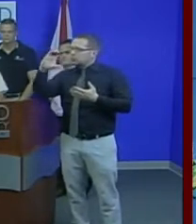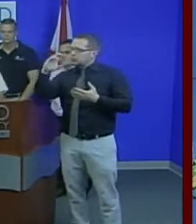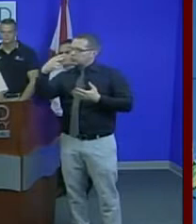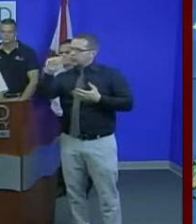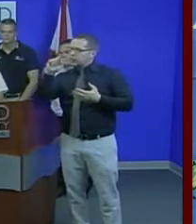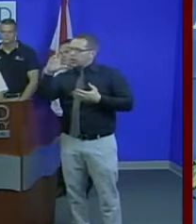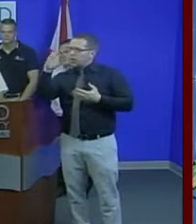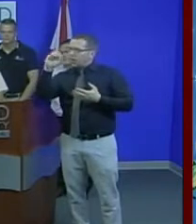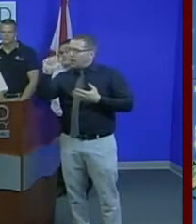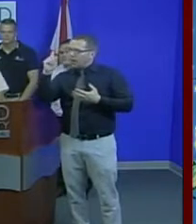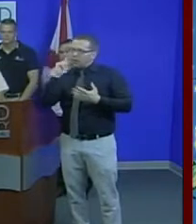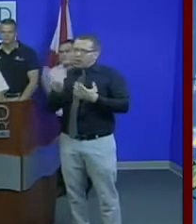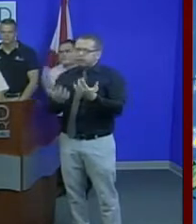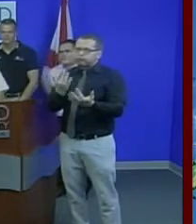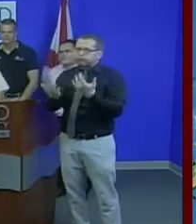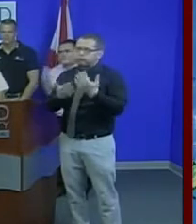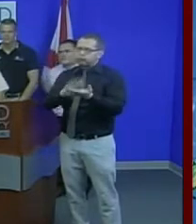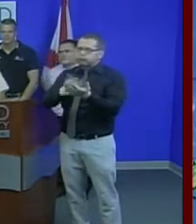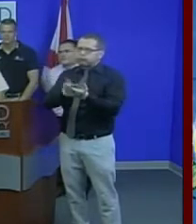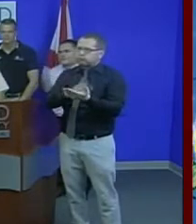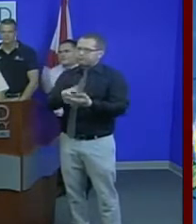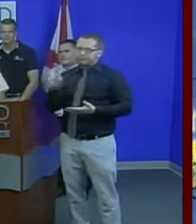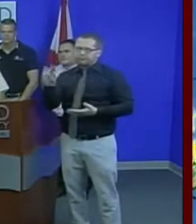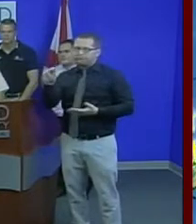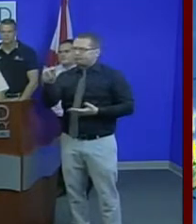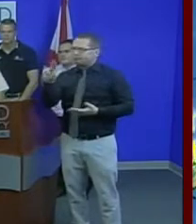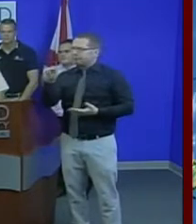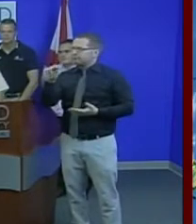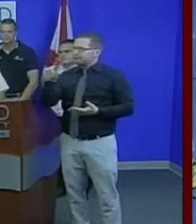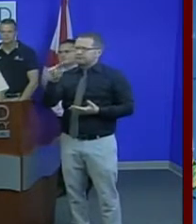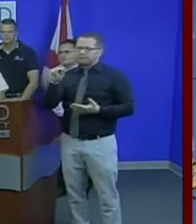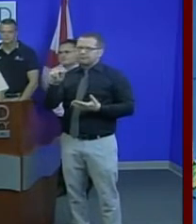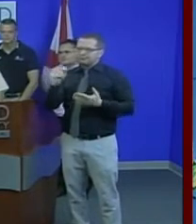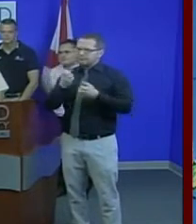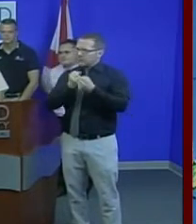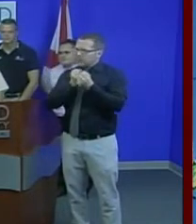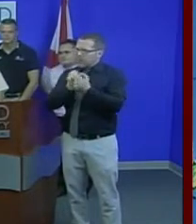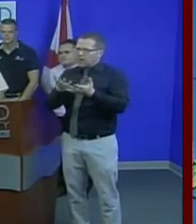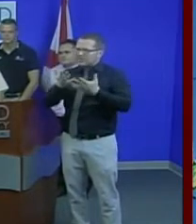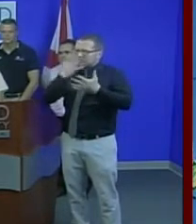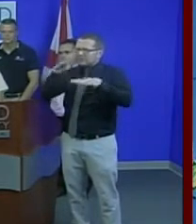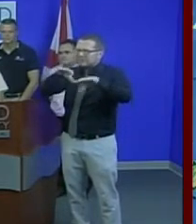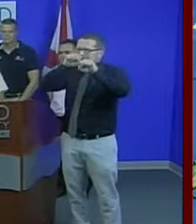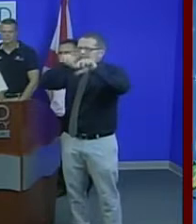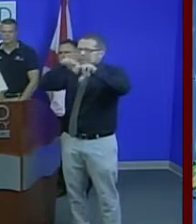TOMORROWS THE USE OF CHARCOAL GRILLS INDOORS, THEY GIVE OFF